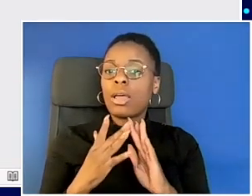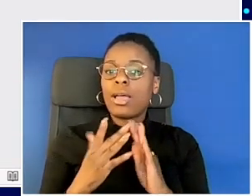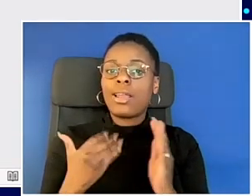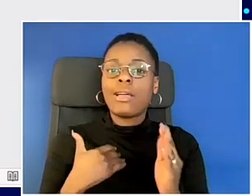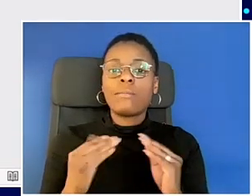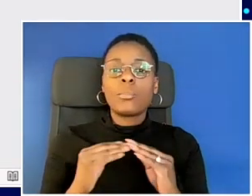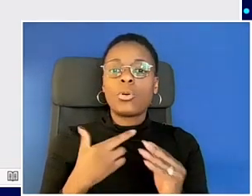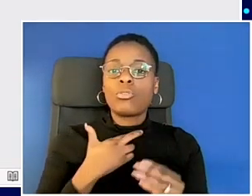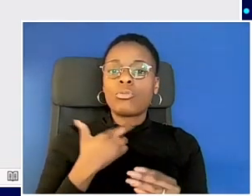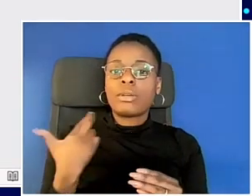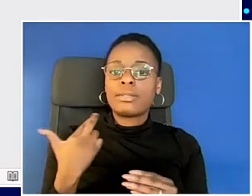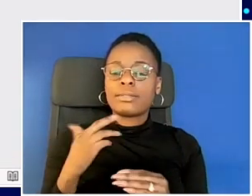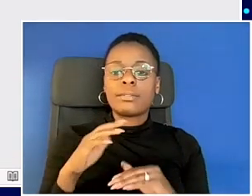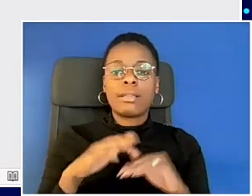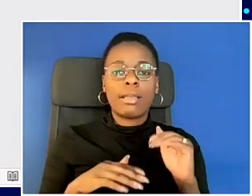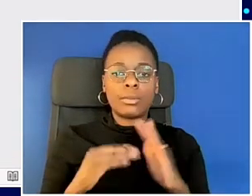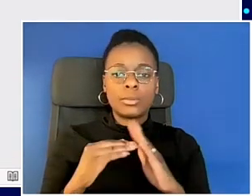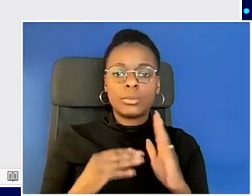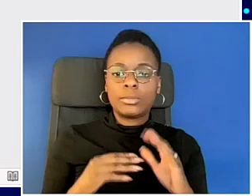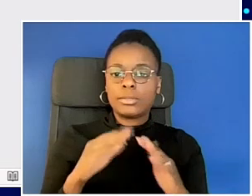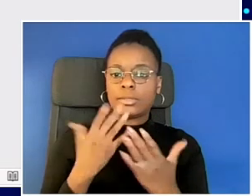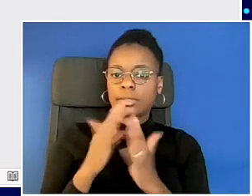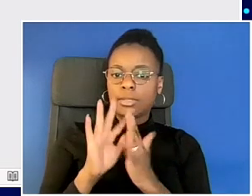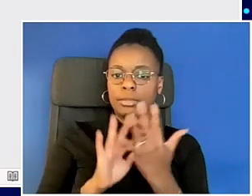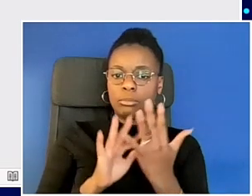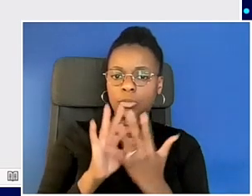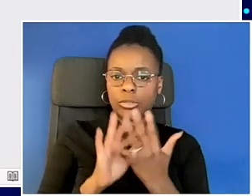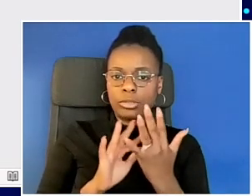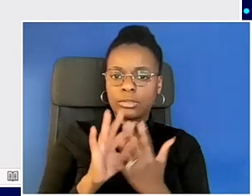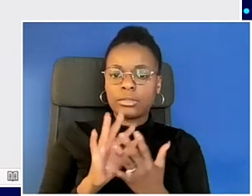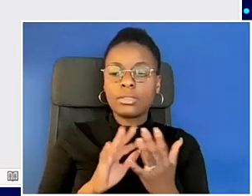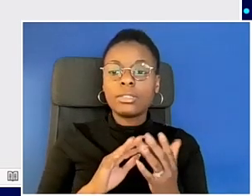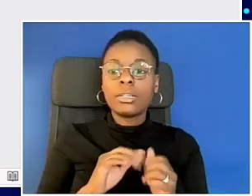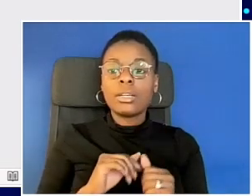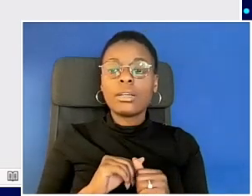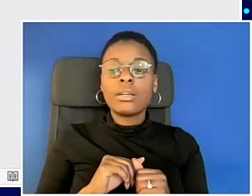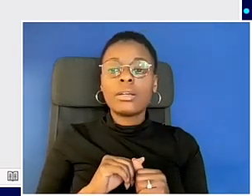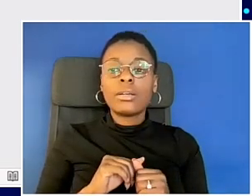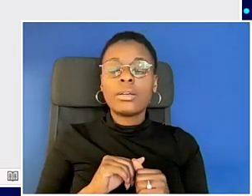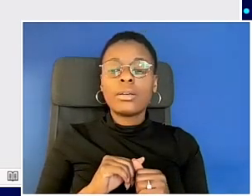person. Exposing even a small number of